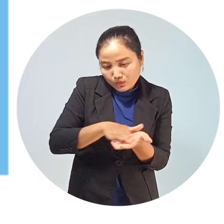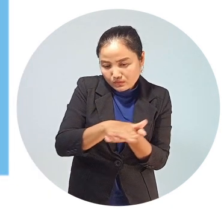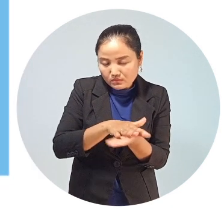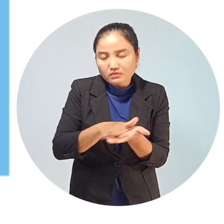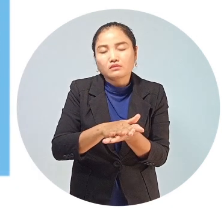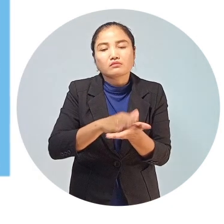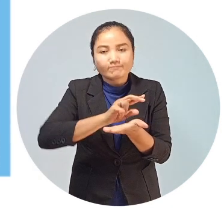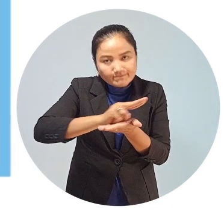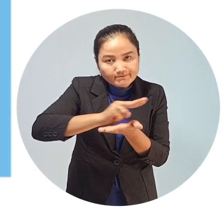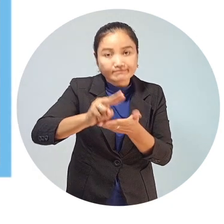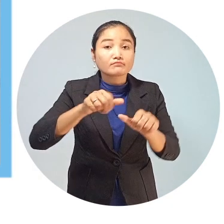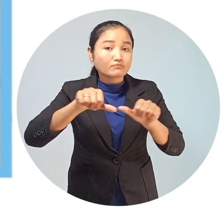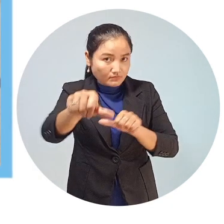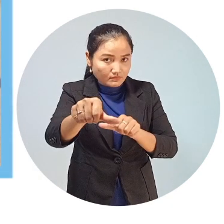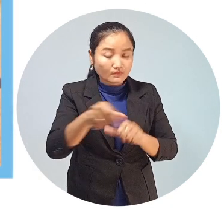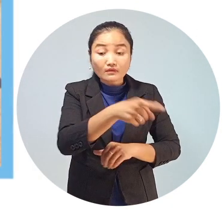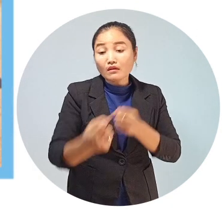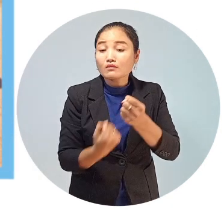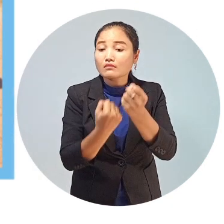3) Continue providing support